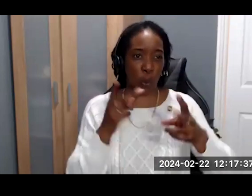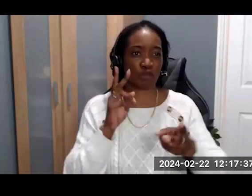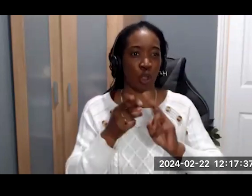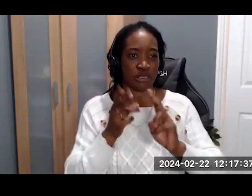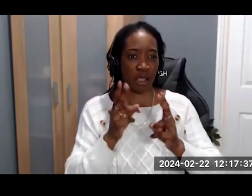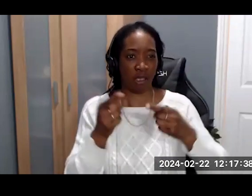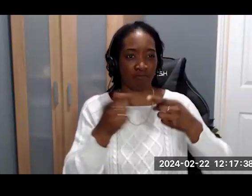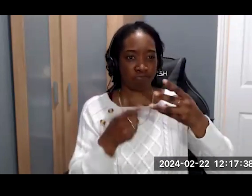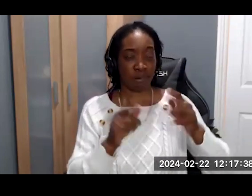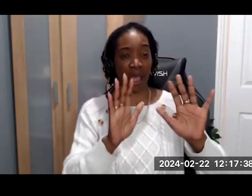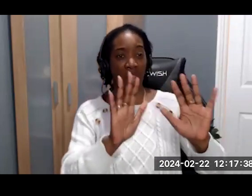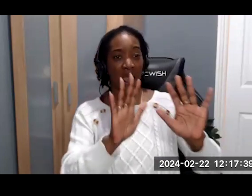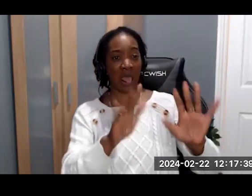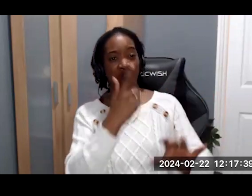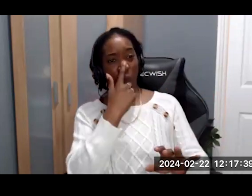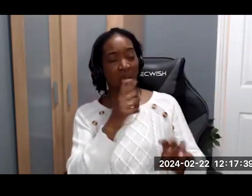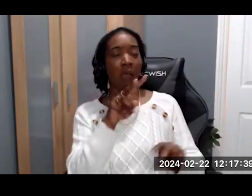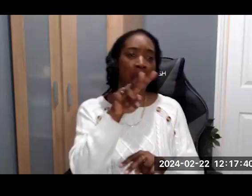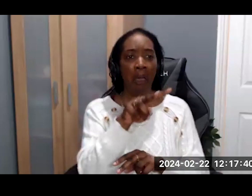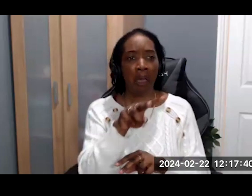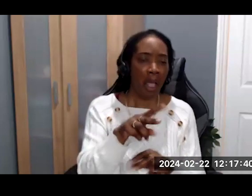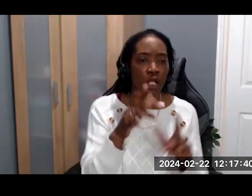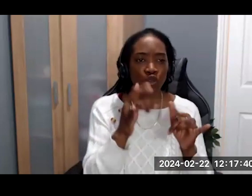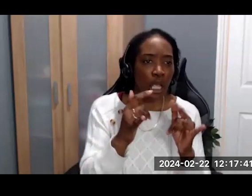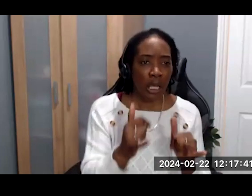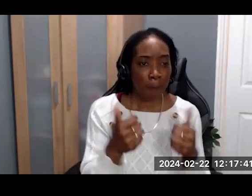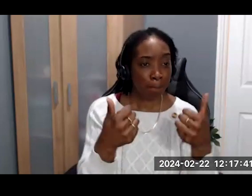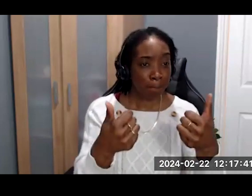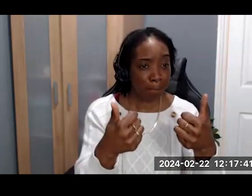screen for a moment just to take anytime additional time that you need to set this